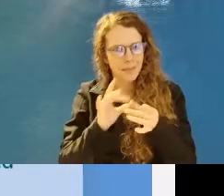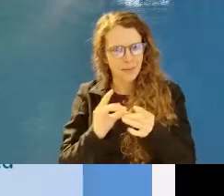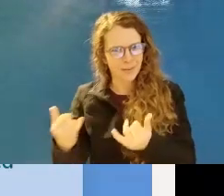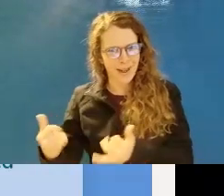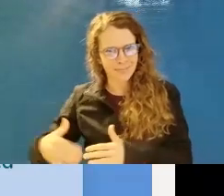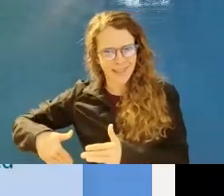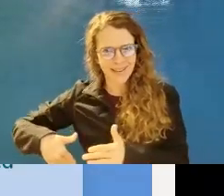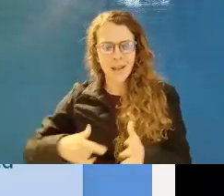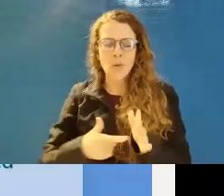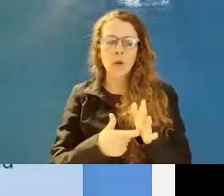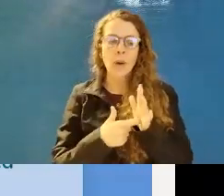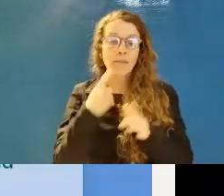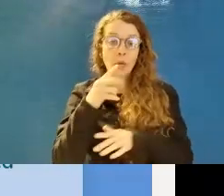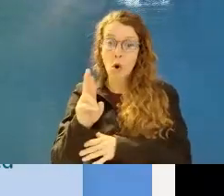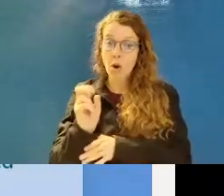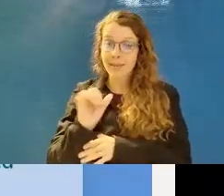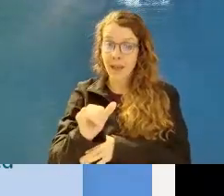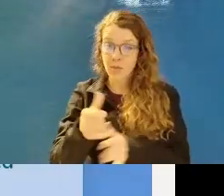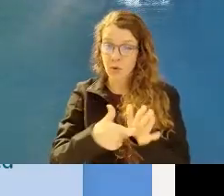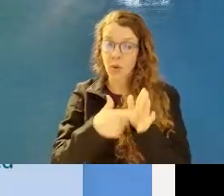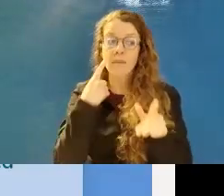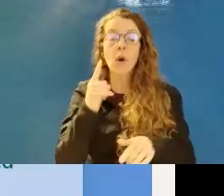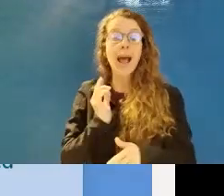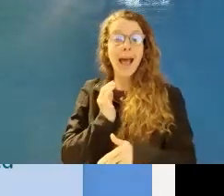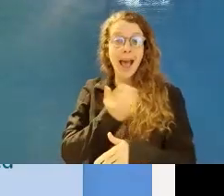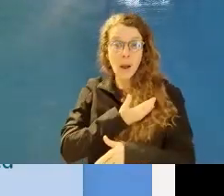The requirements for RSI, according to our Academic Senate,